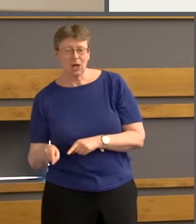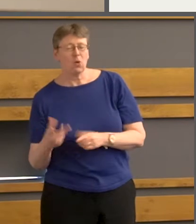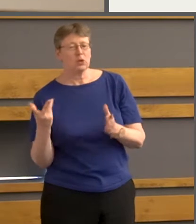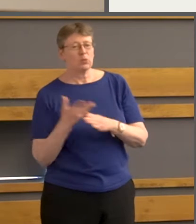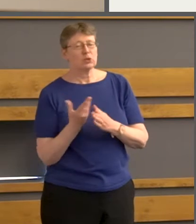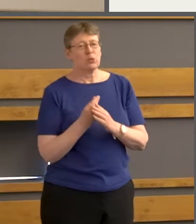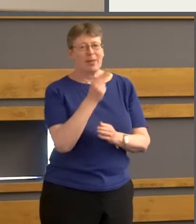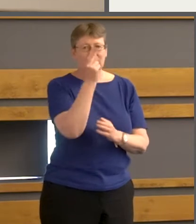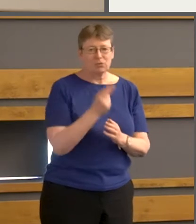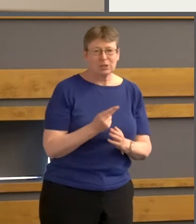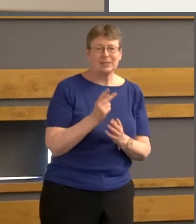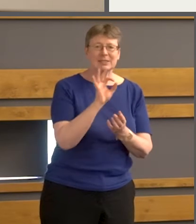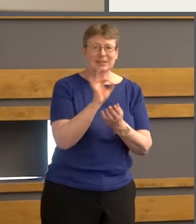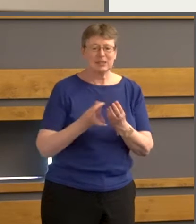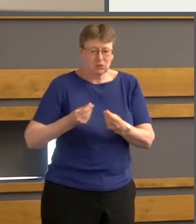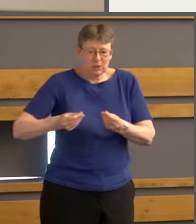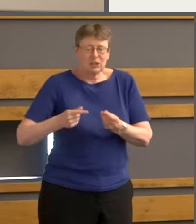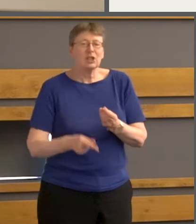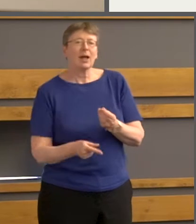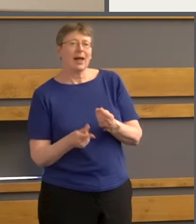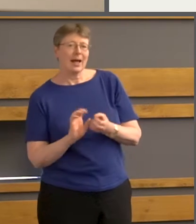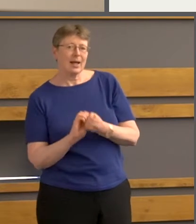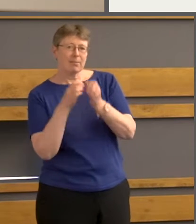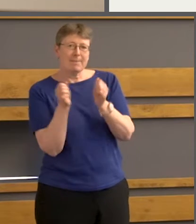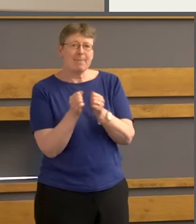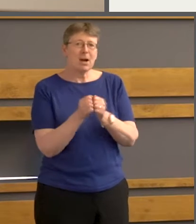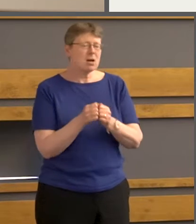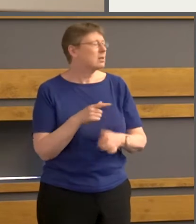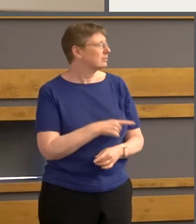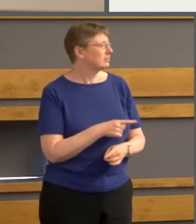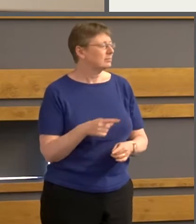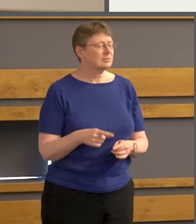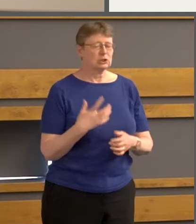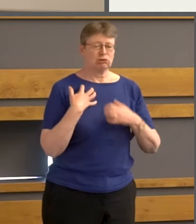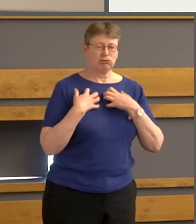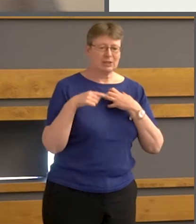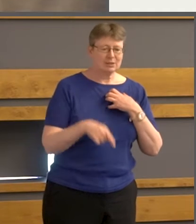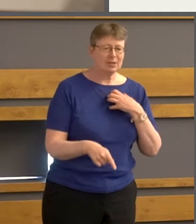handmade paper, text, and sculpture. Her interest in craft and design led to the publication